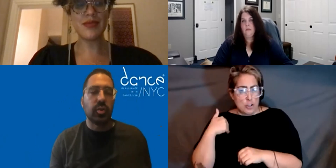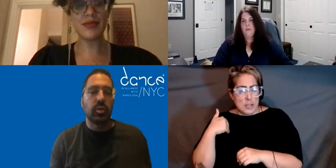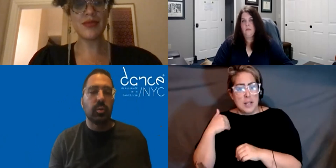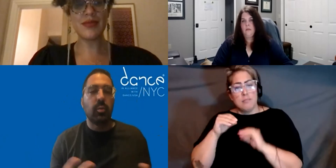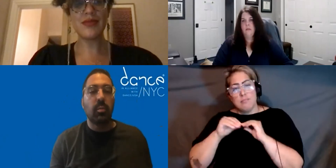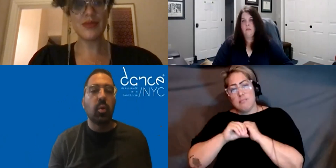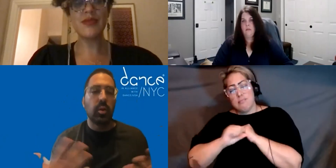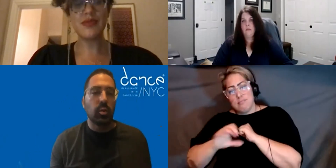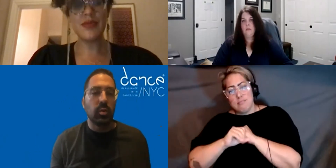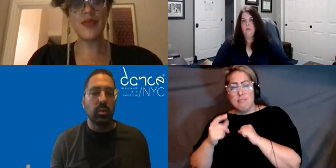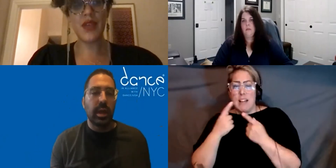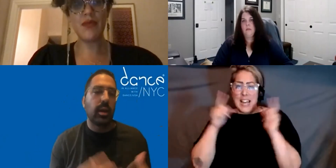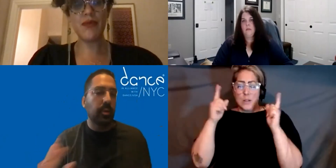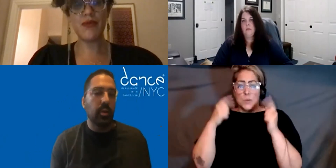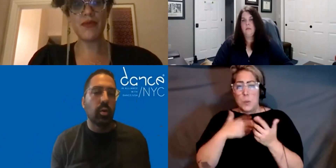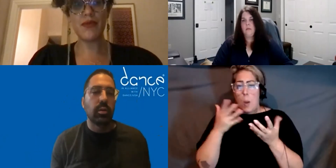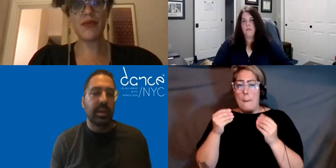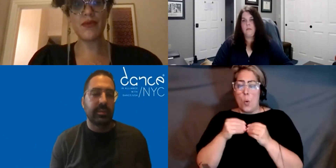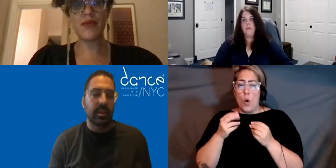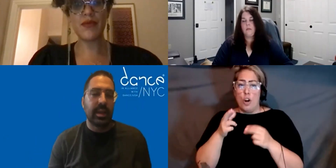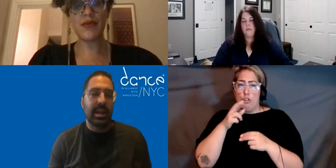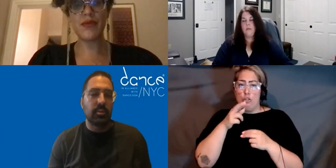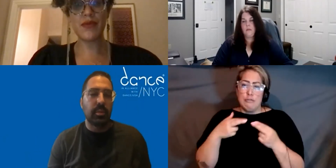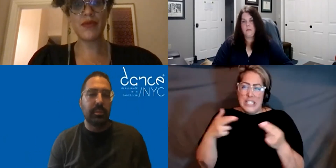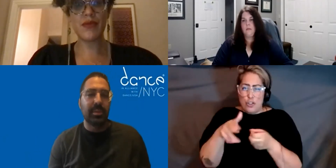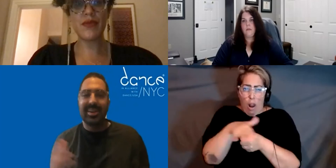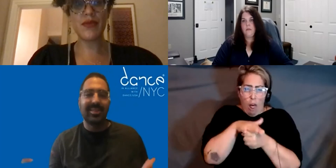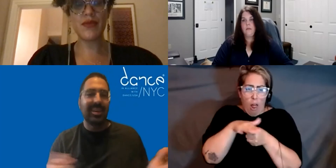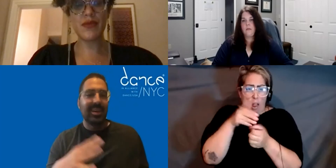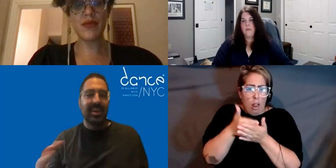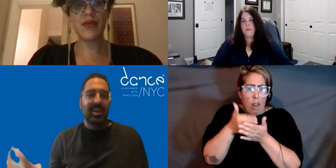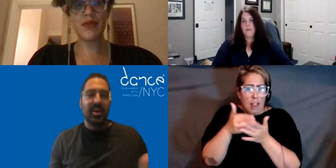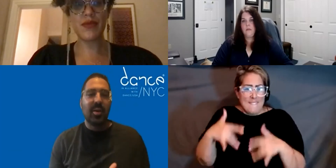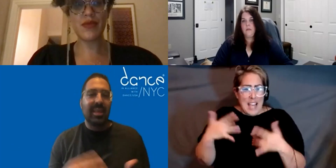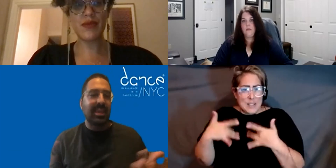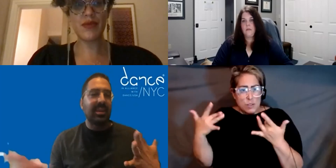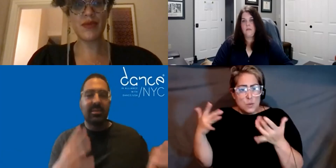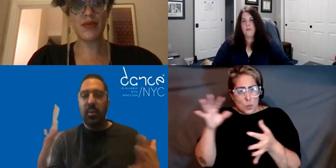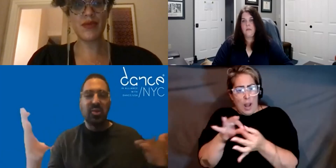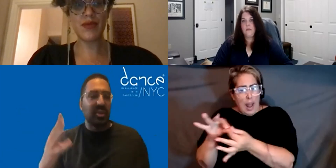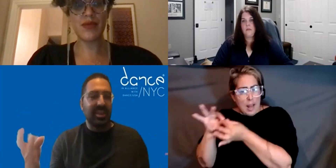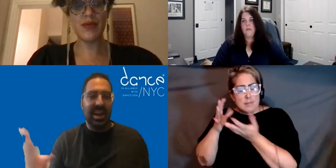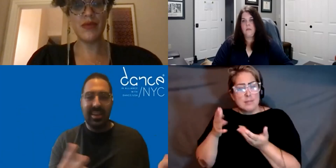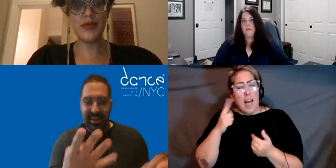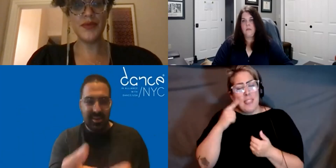hyper local events to connect with people because I think is partially tired of Zoom